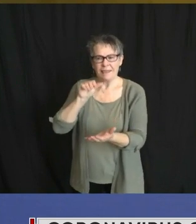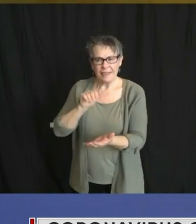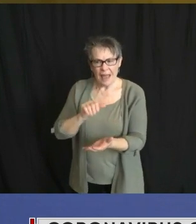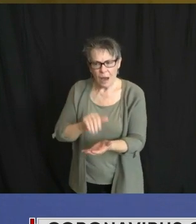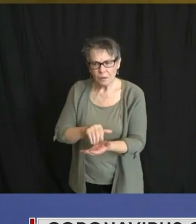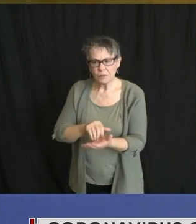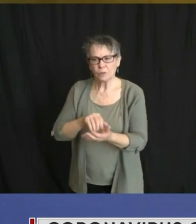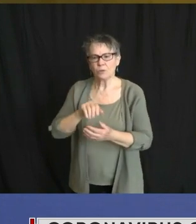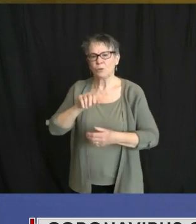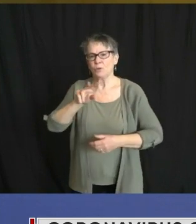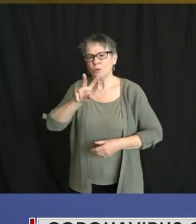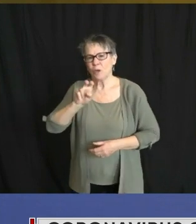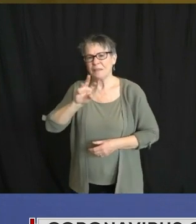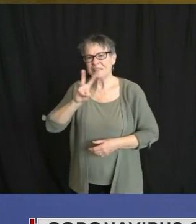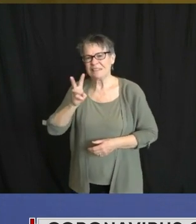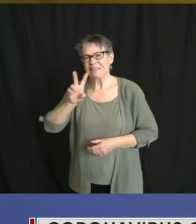PERFORMED.